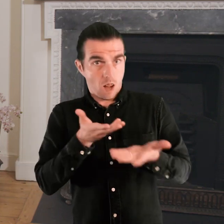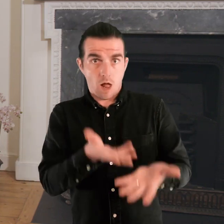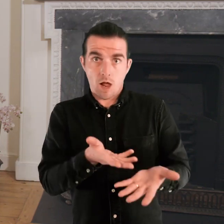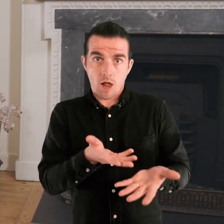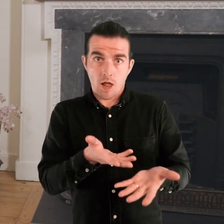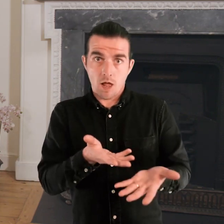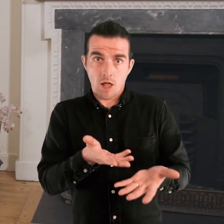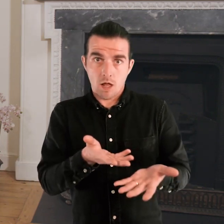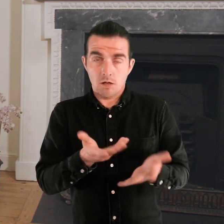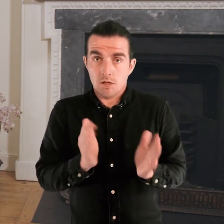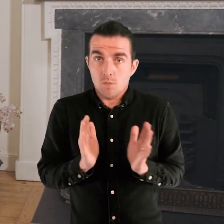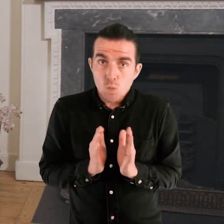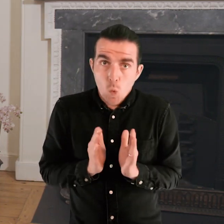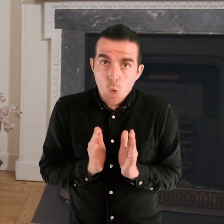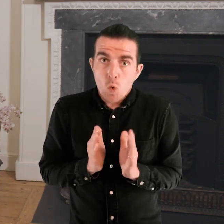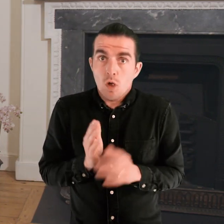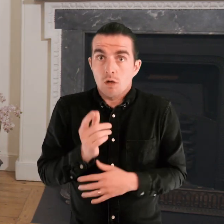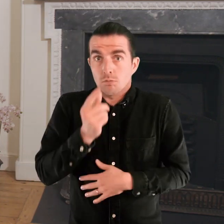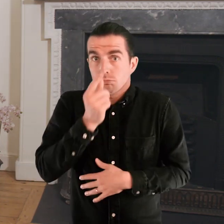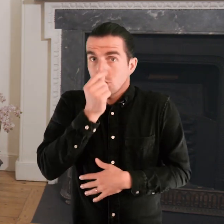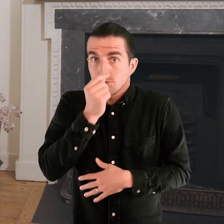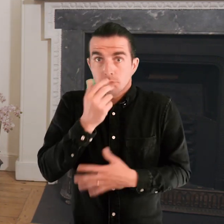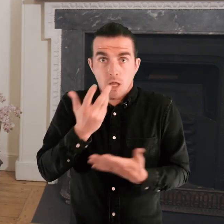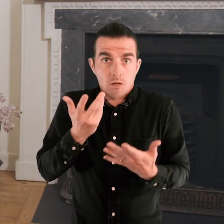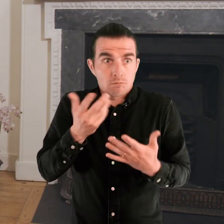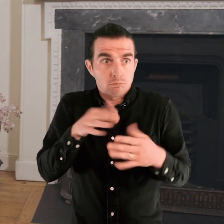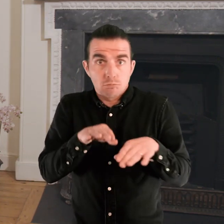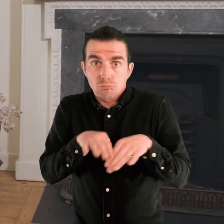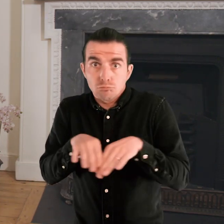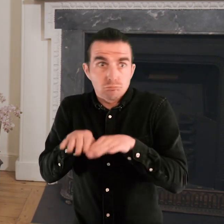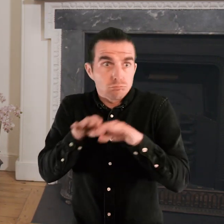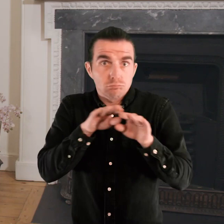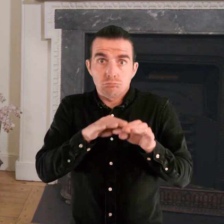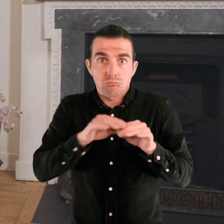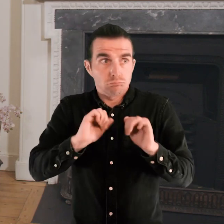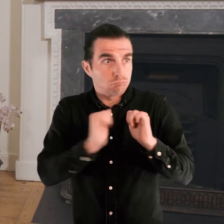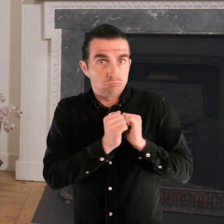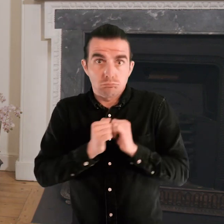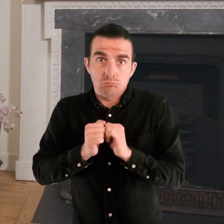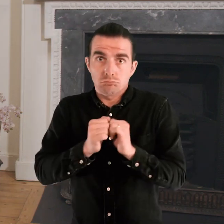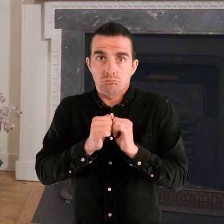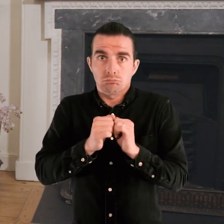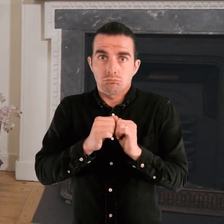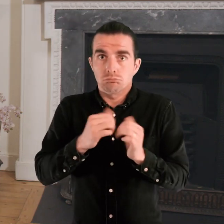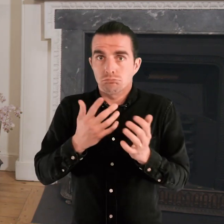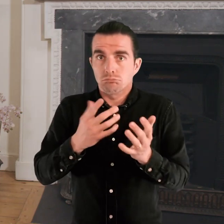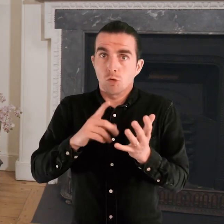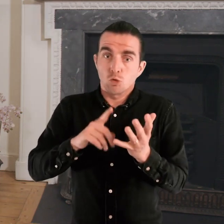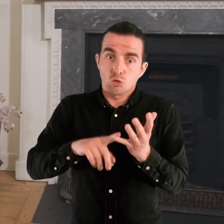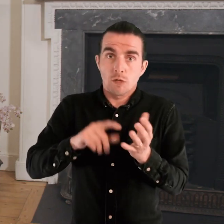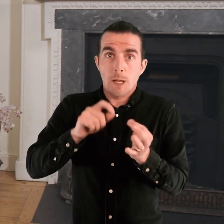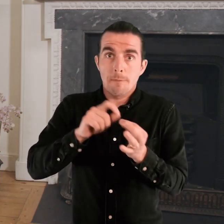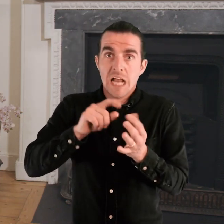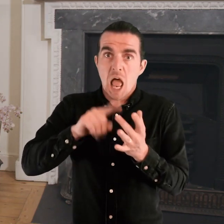the small amount of capital; and maybe do it on a universal basis. So a kind of version of universal basic income; only it’s not,